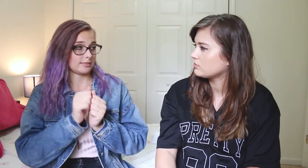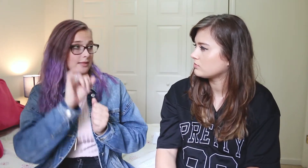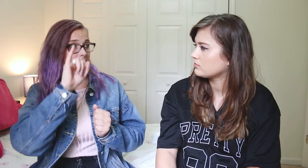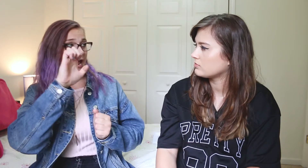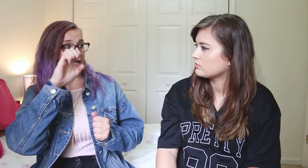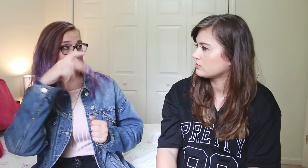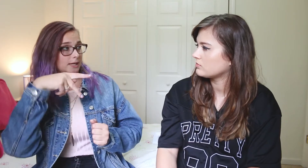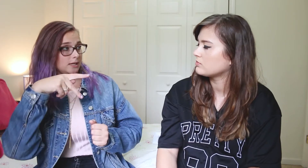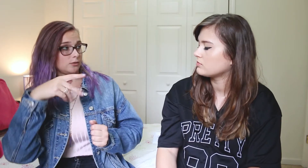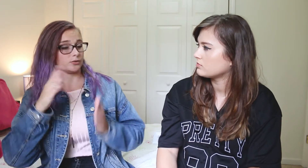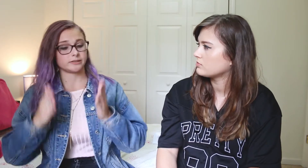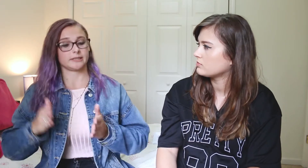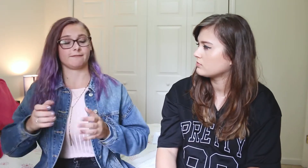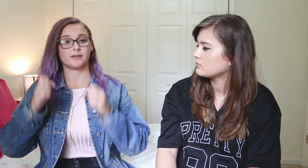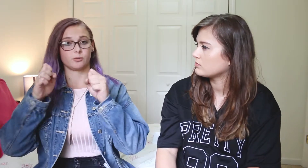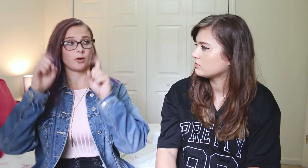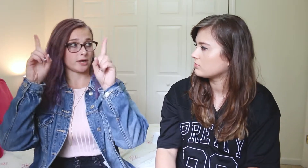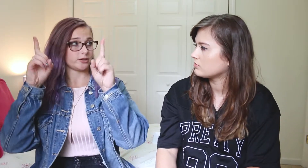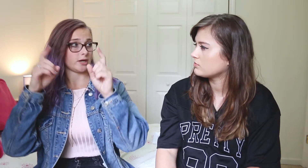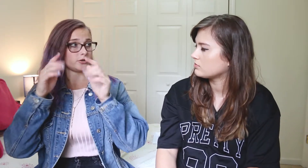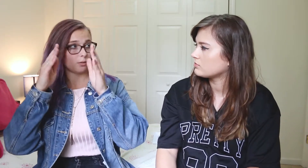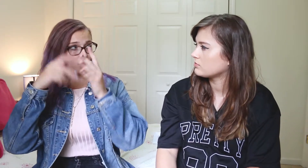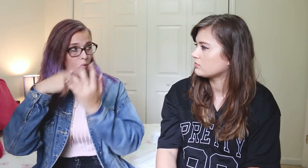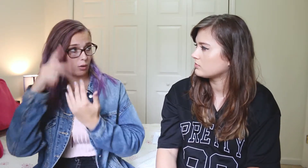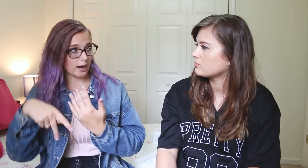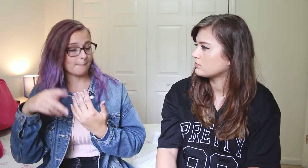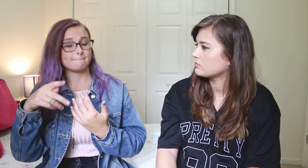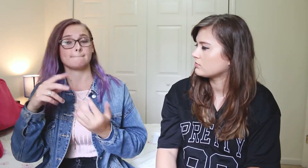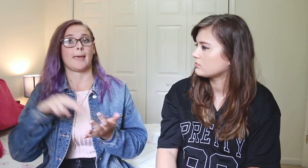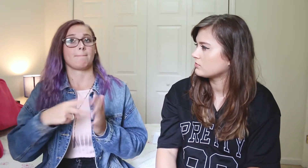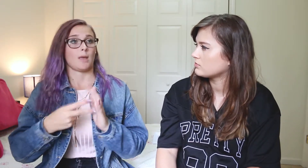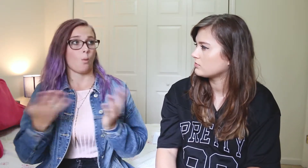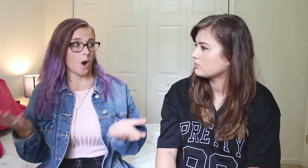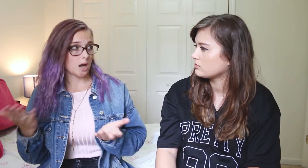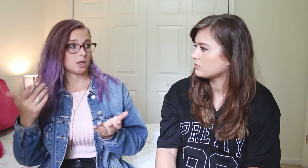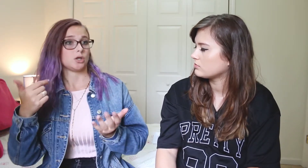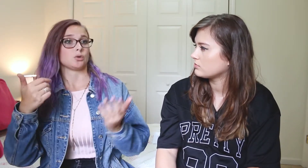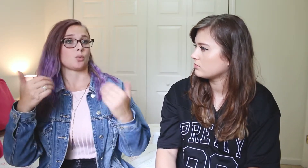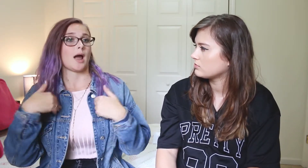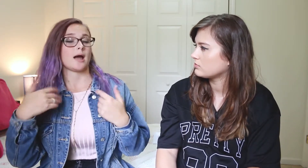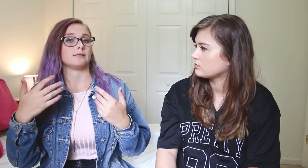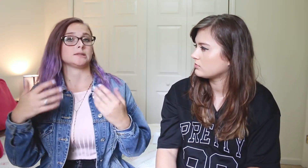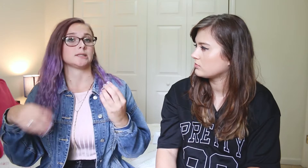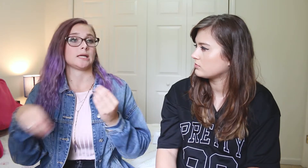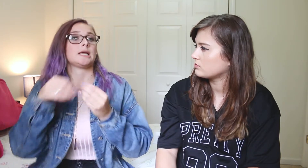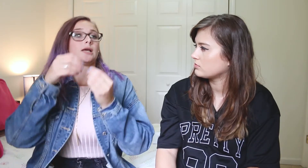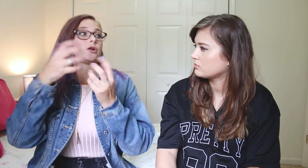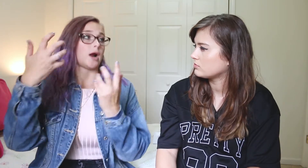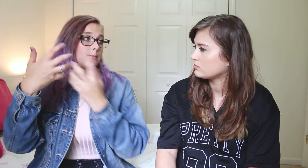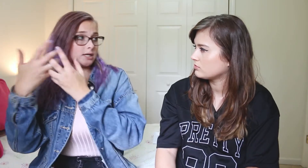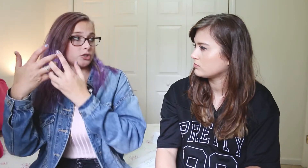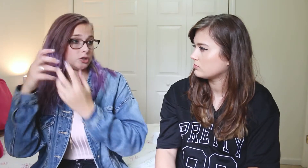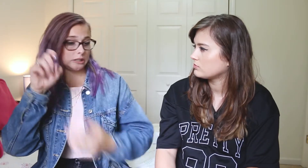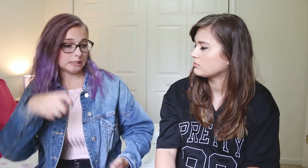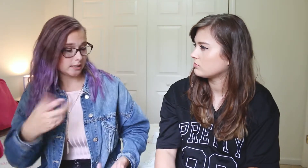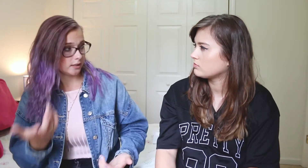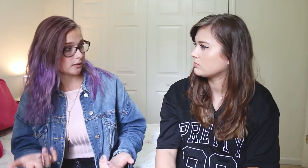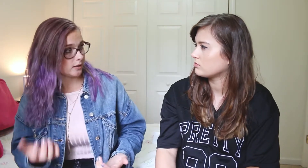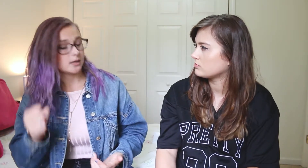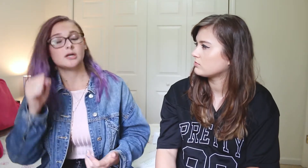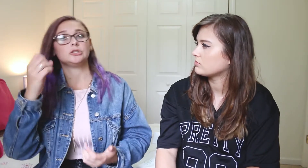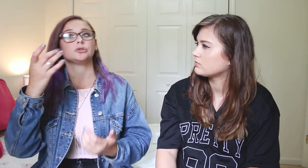So with IEP, the individual education program, I had extra needed accommodations.